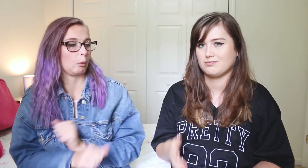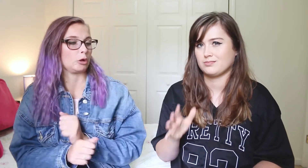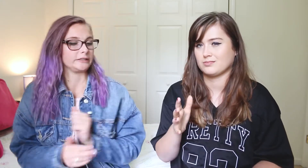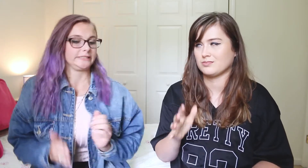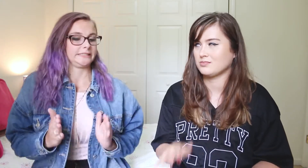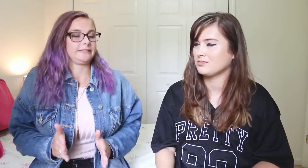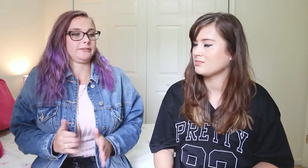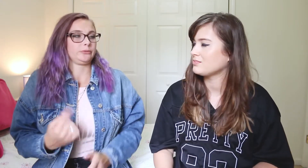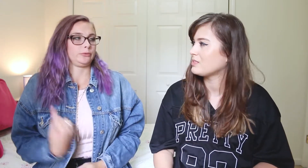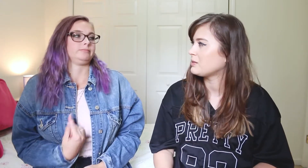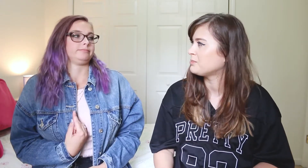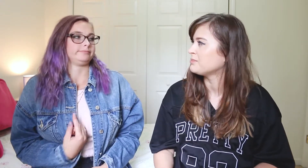Just worked individually.